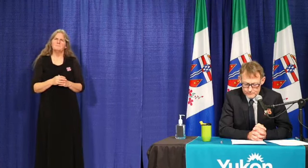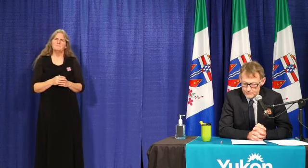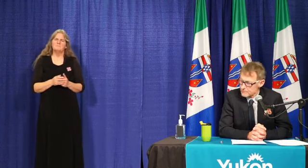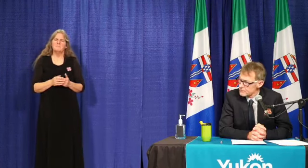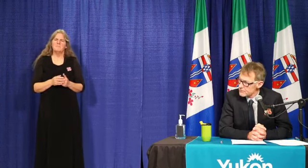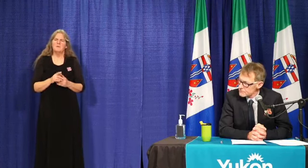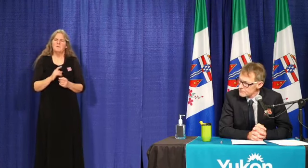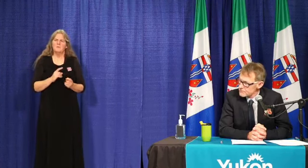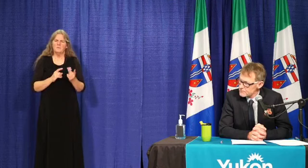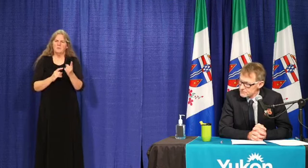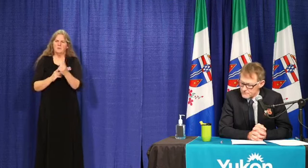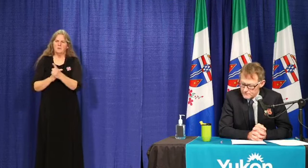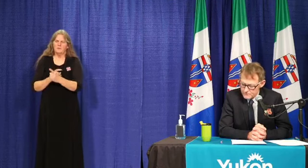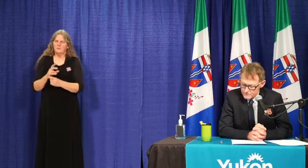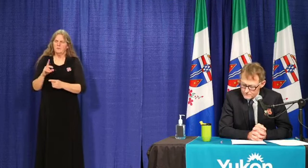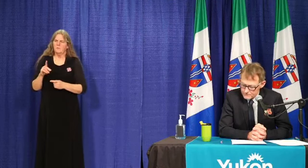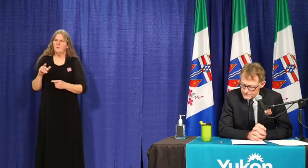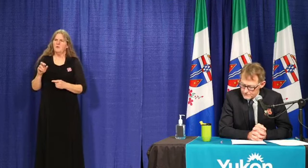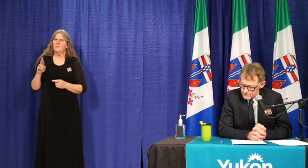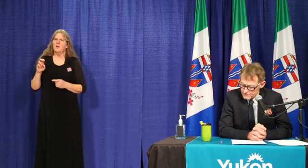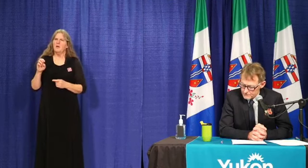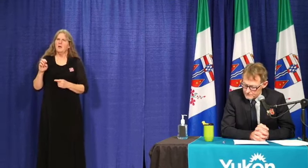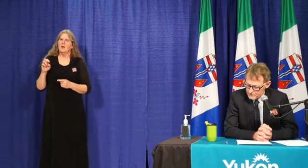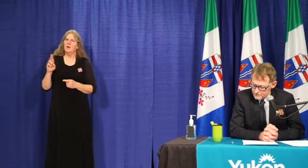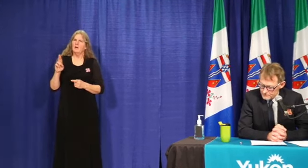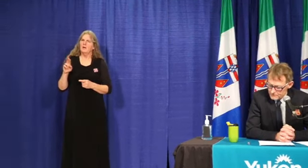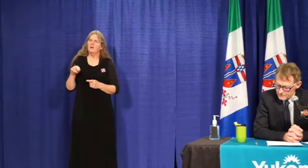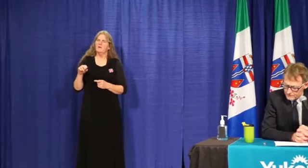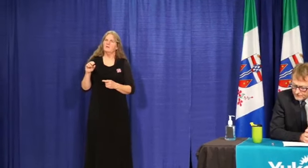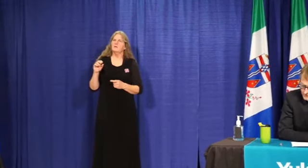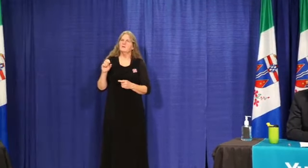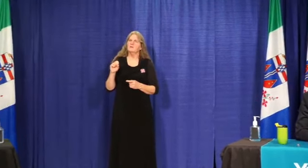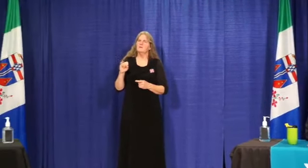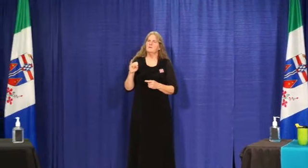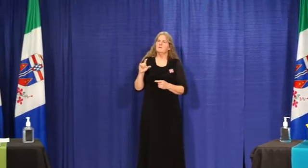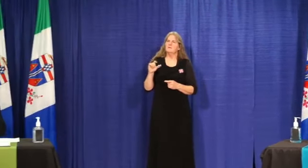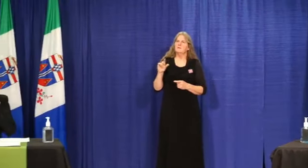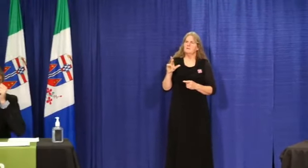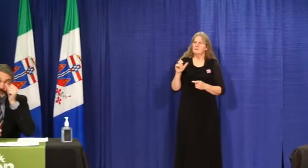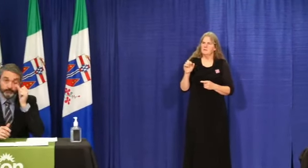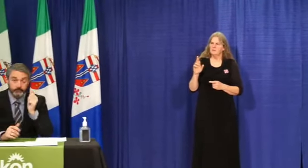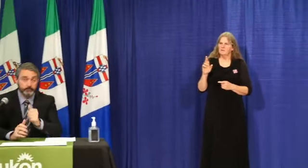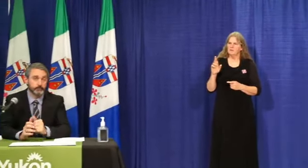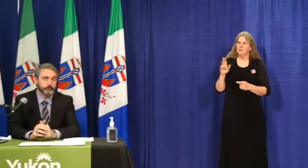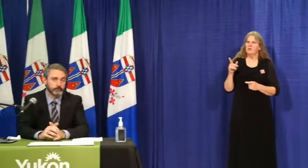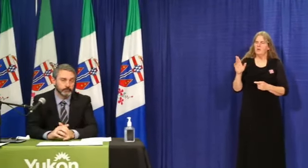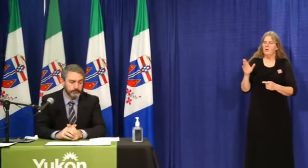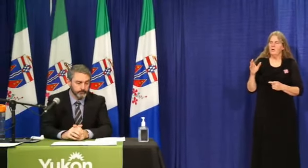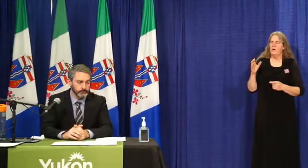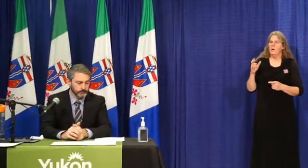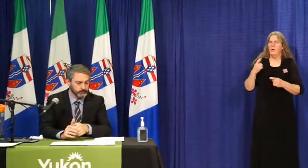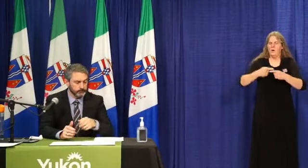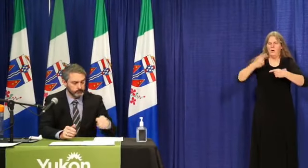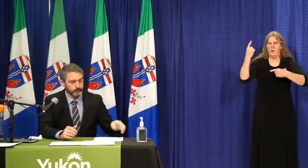A couple of weeks ago, the territory changed border staffing so that land borders